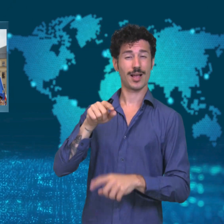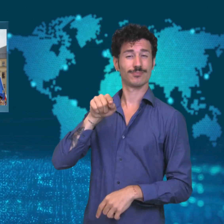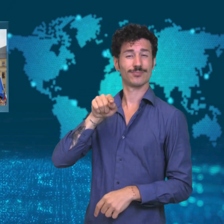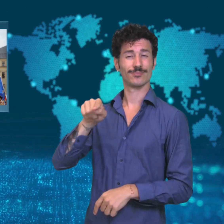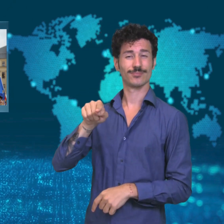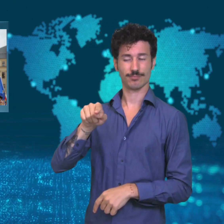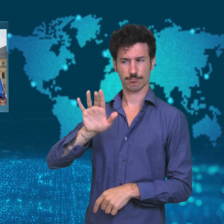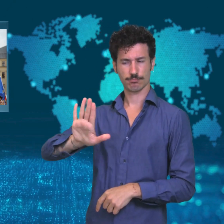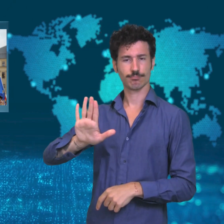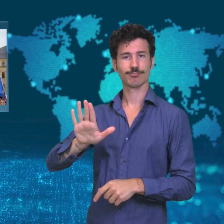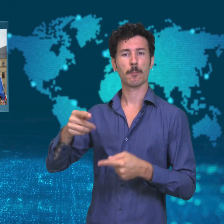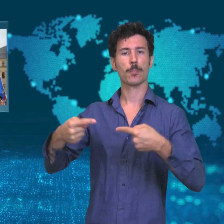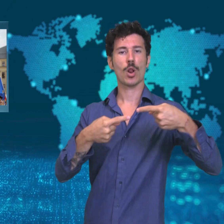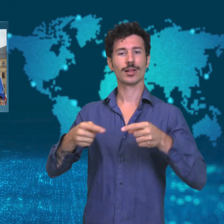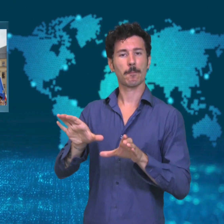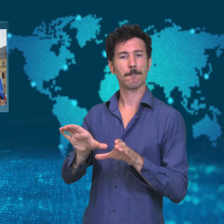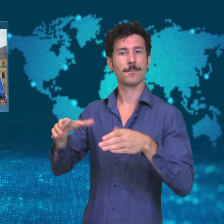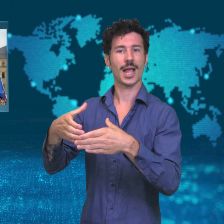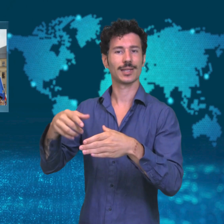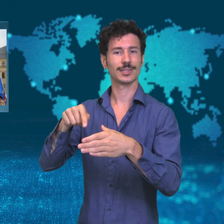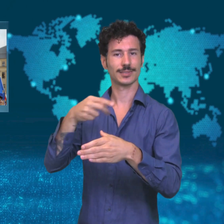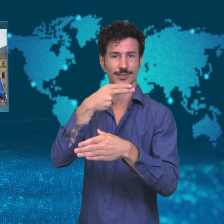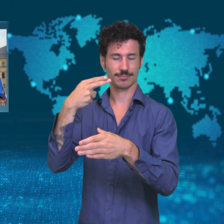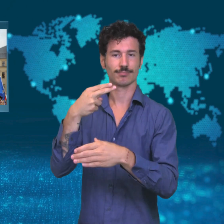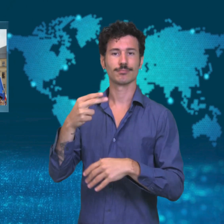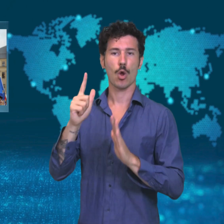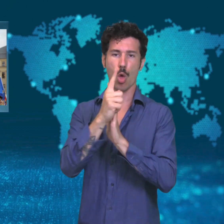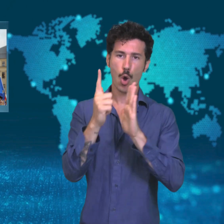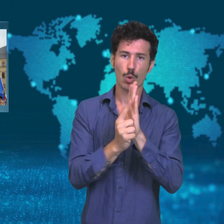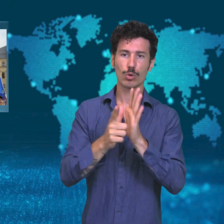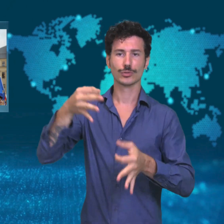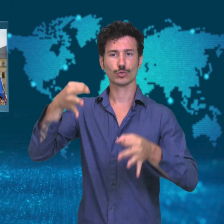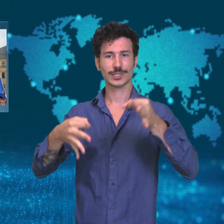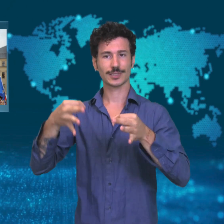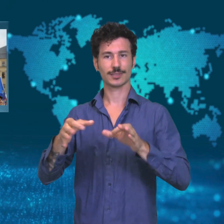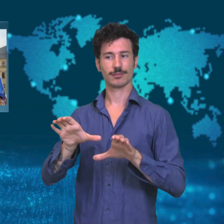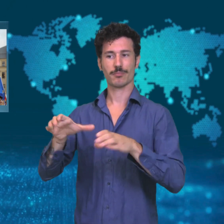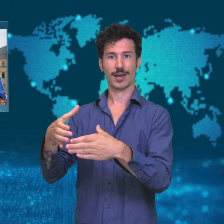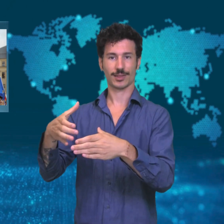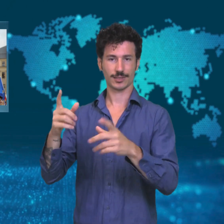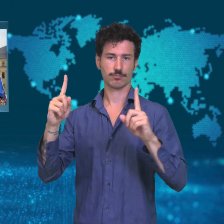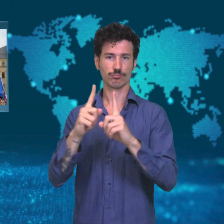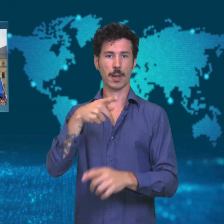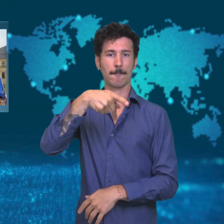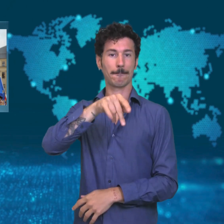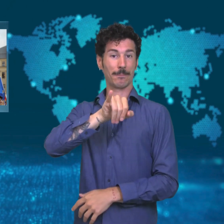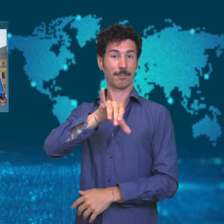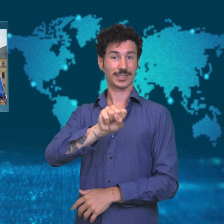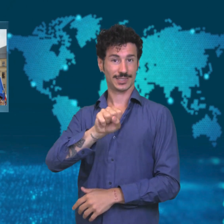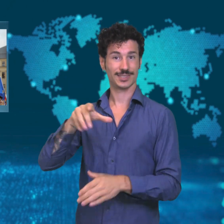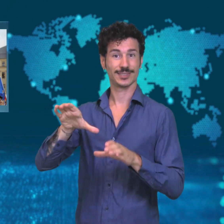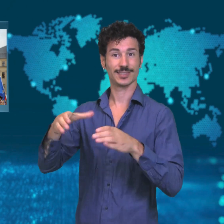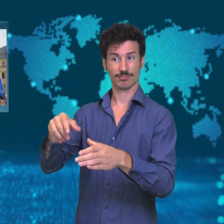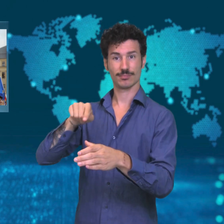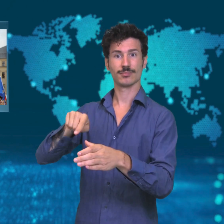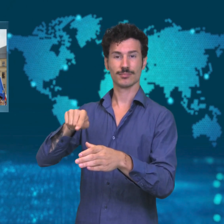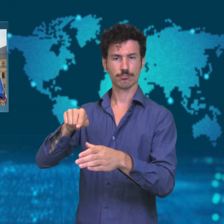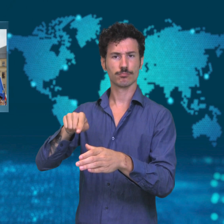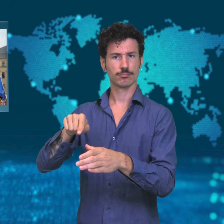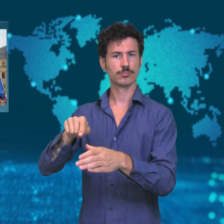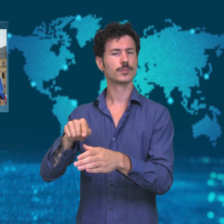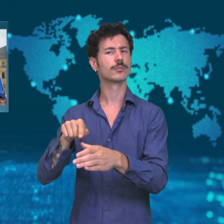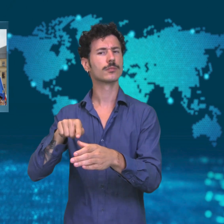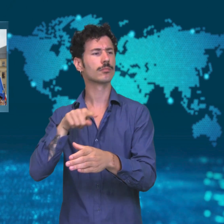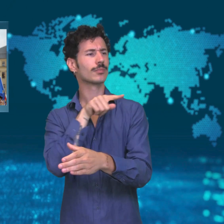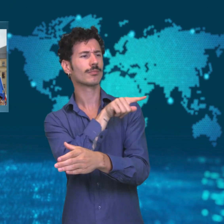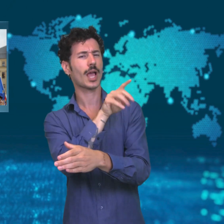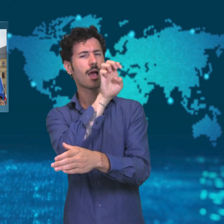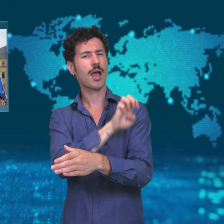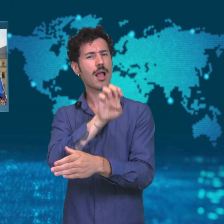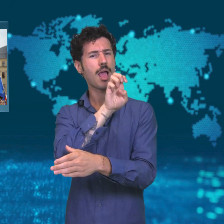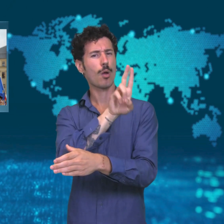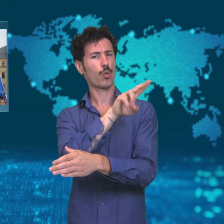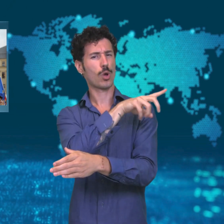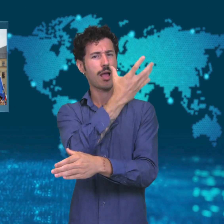Duda’s backing political party, the PiS (Law and Justice party),